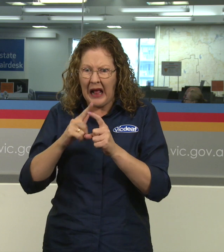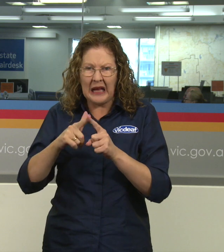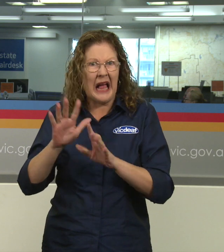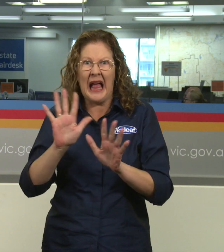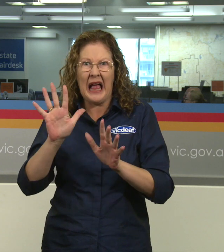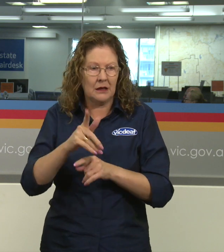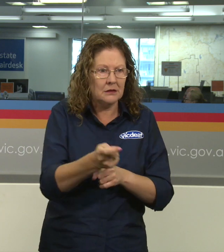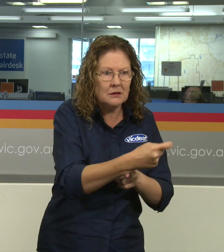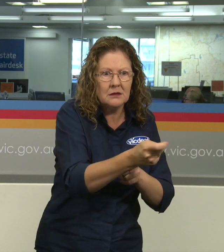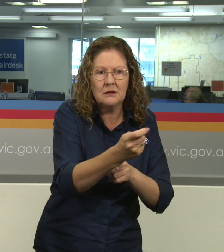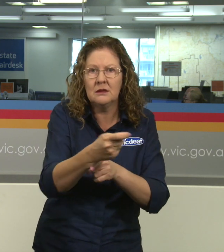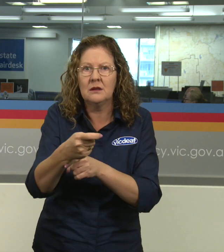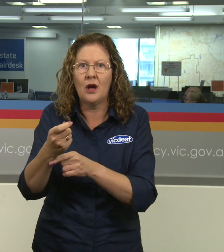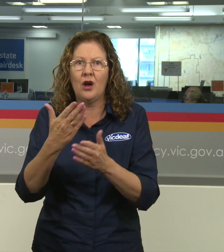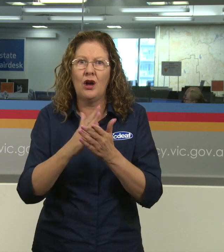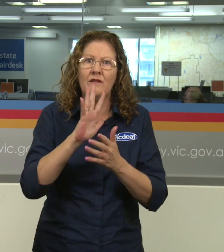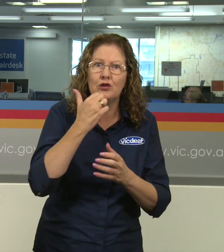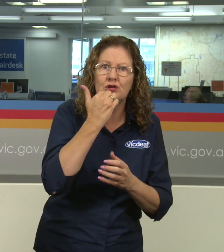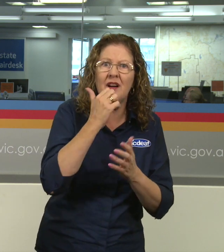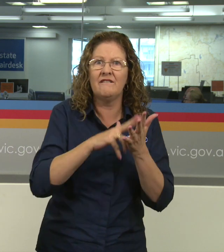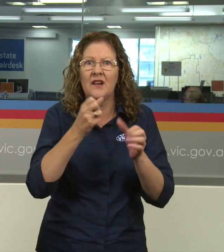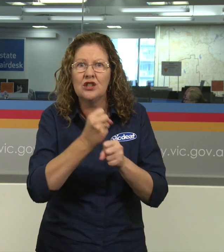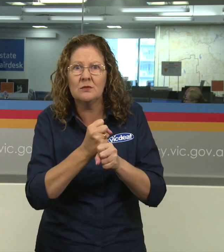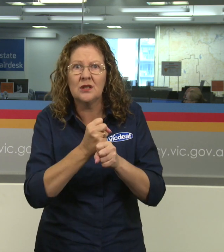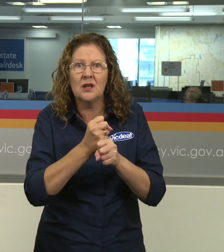vegetables, or come in contact with plants being grown for food.